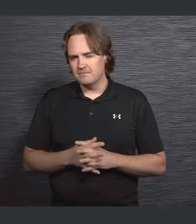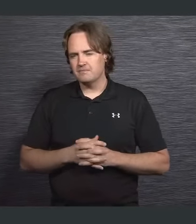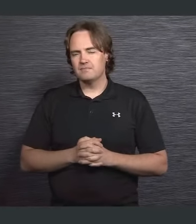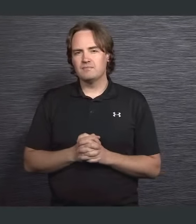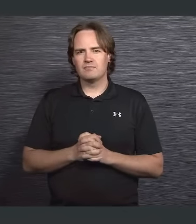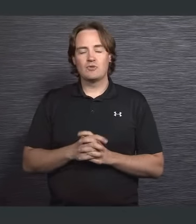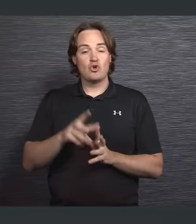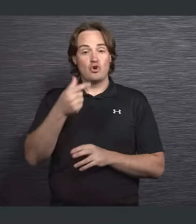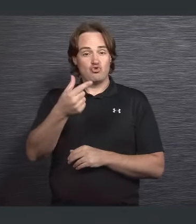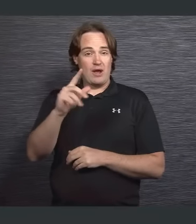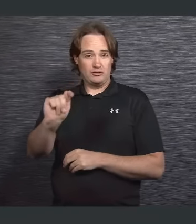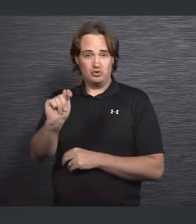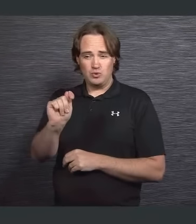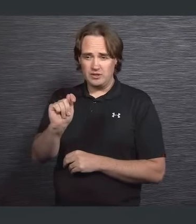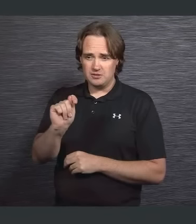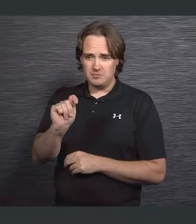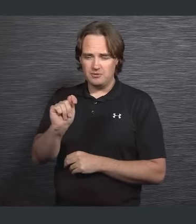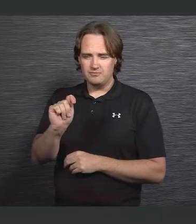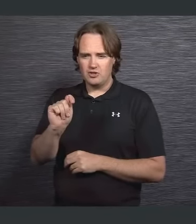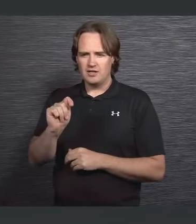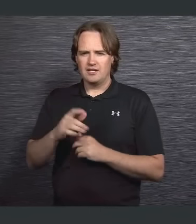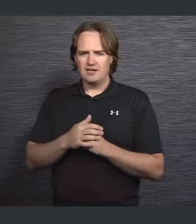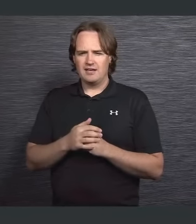Gran Turismo generated excitement for racing